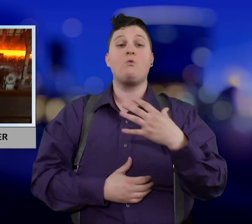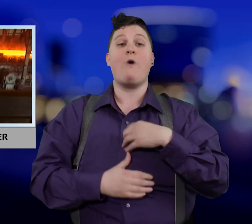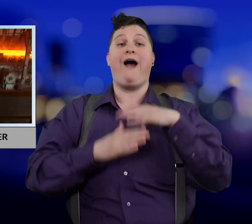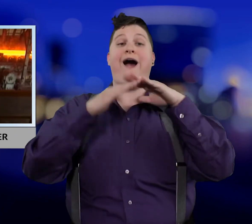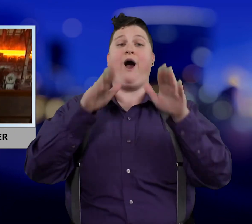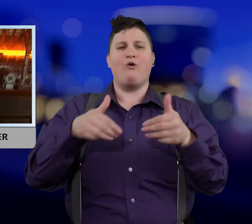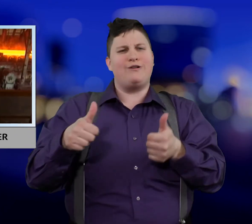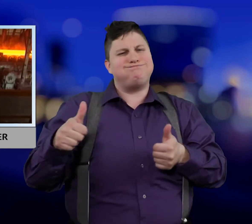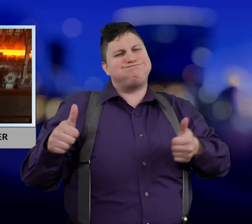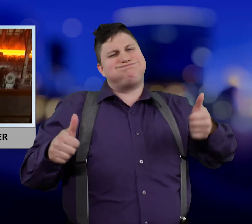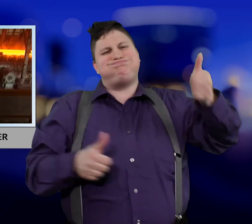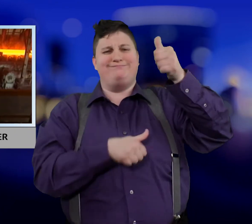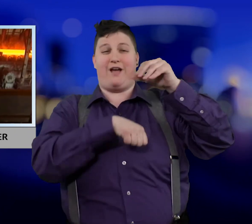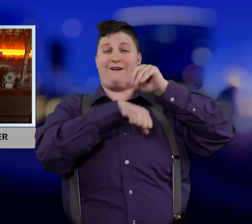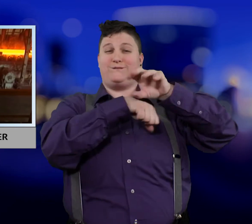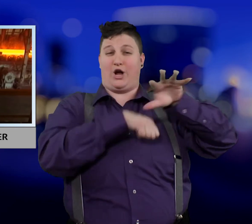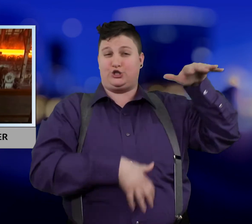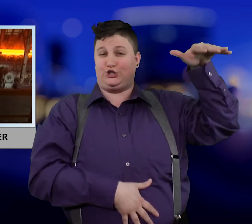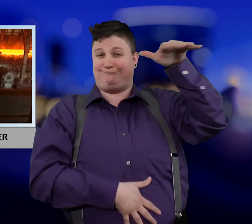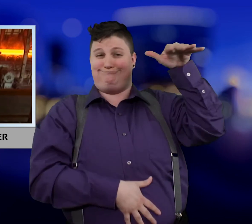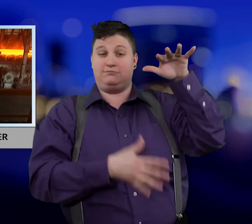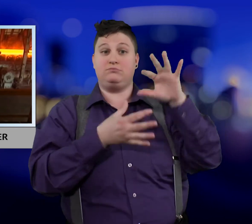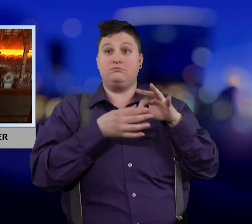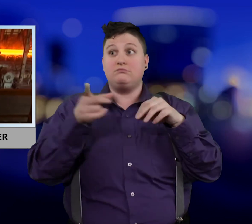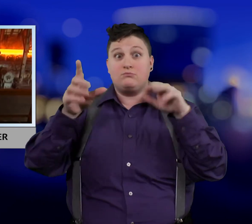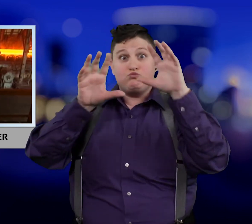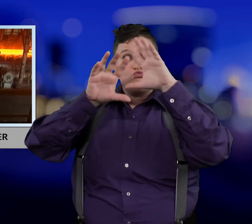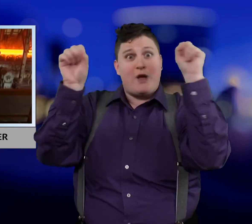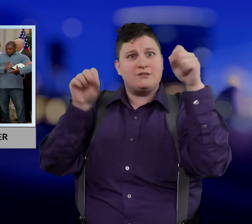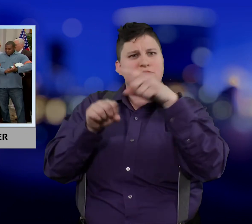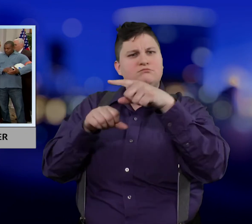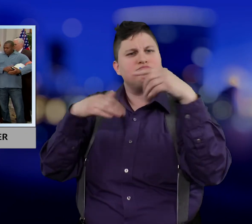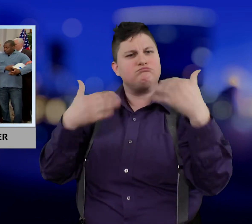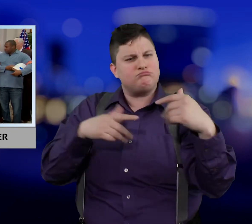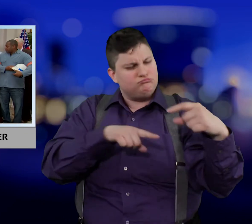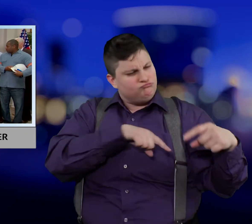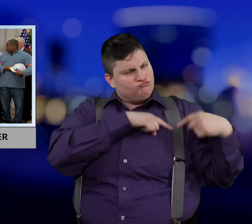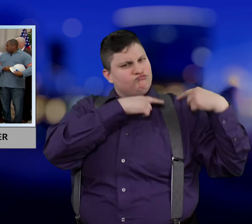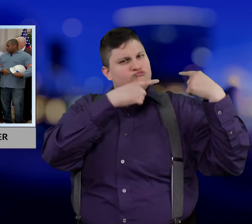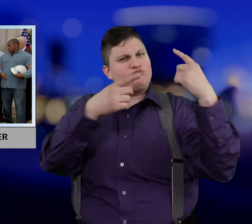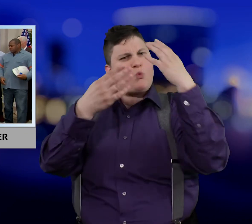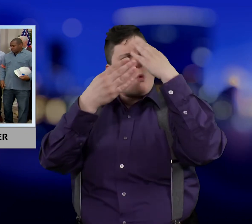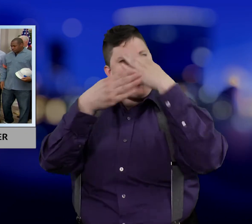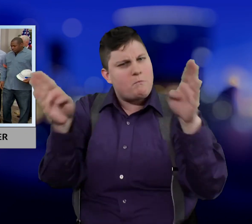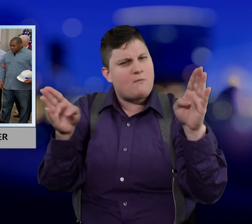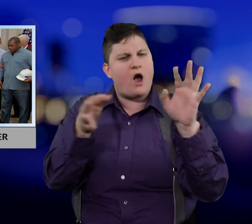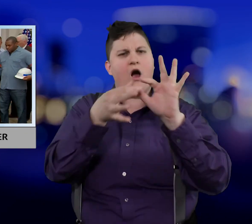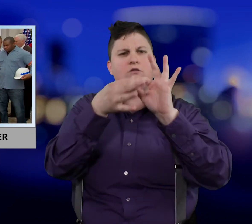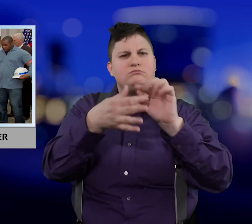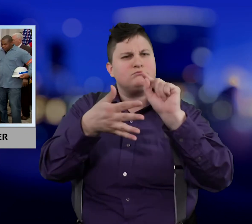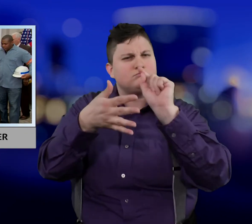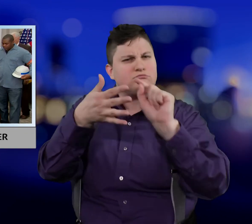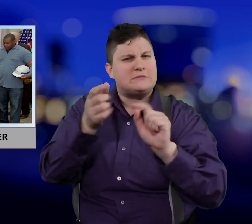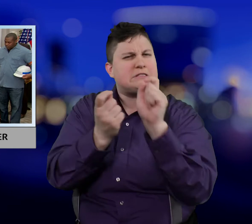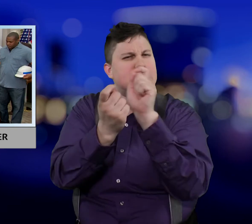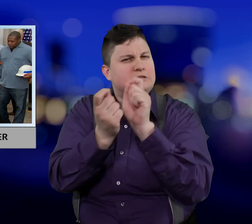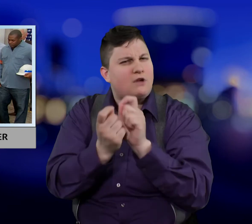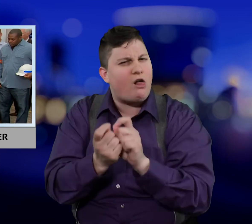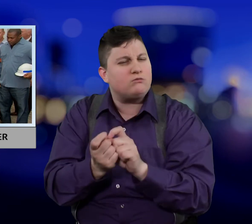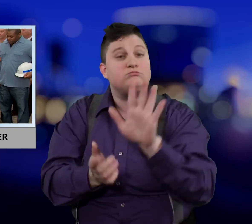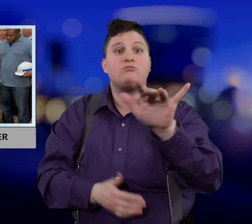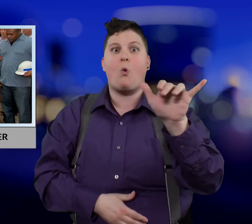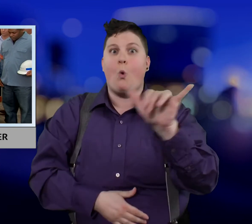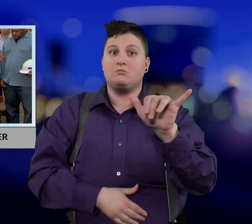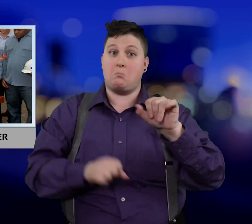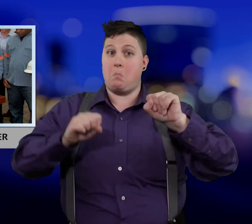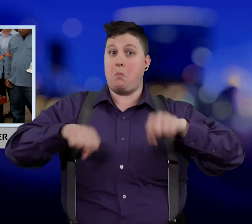White House senior advisors say the president has been open-minded about the details and